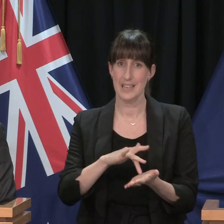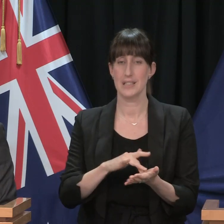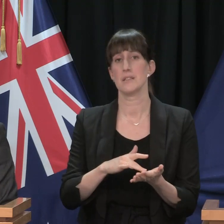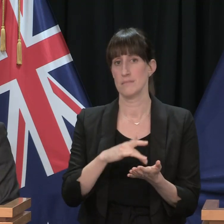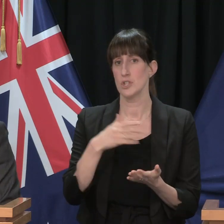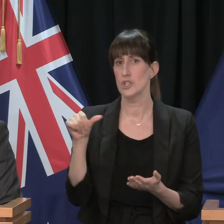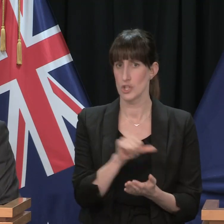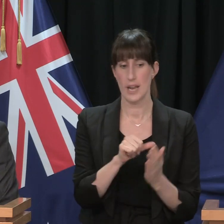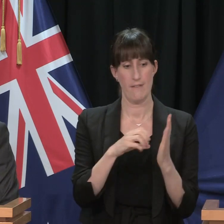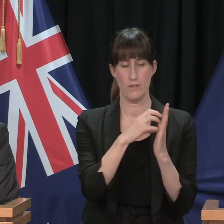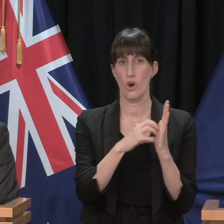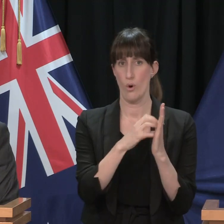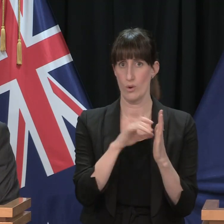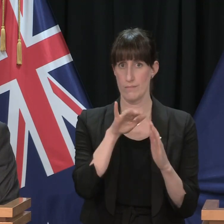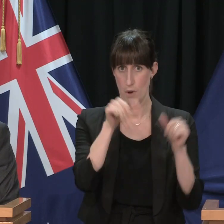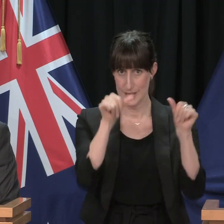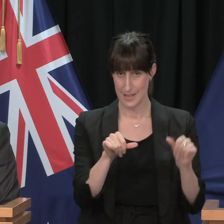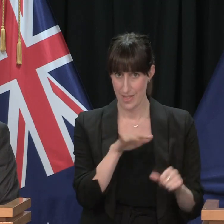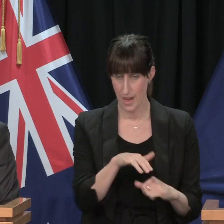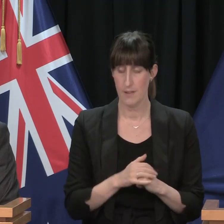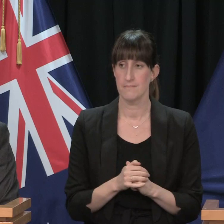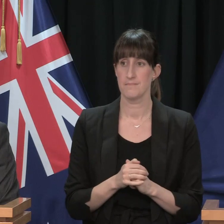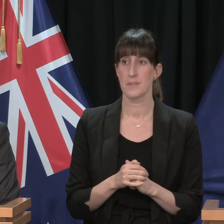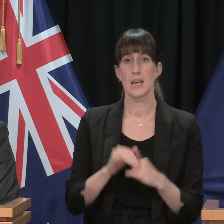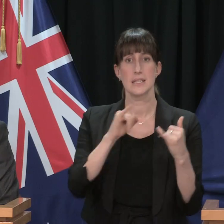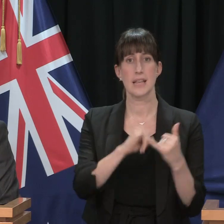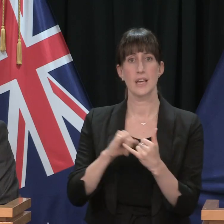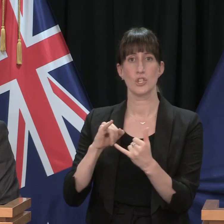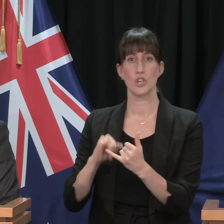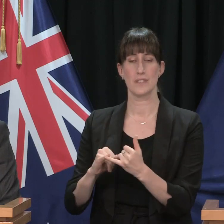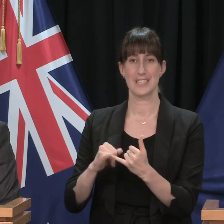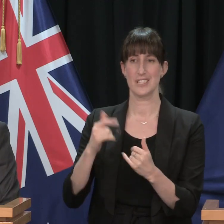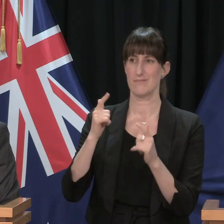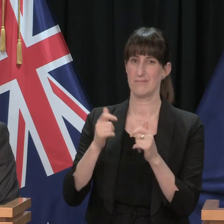services, to remind them that QR codes should be on display